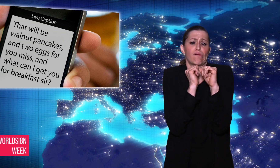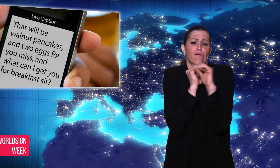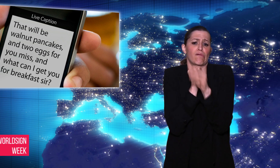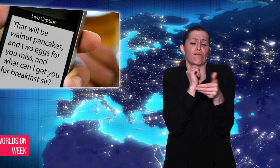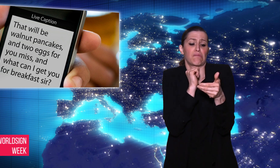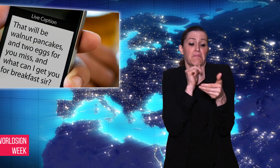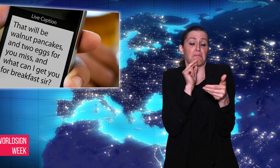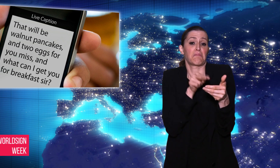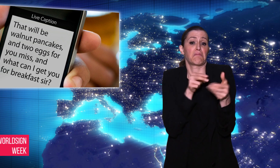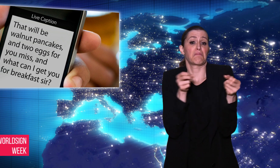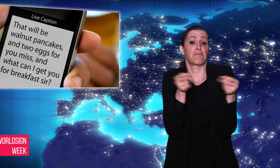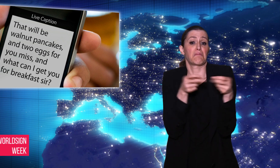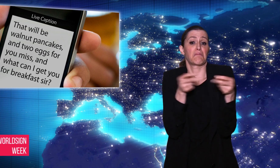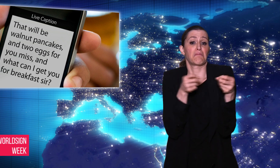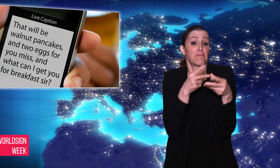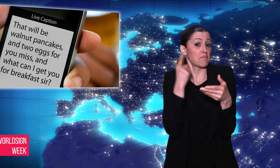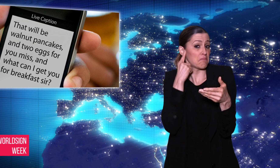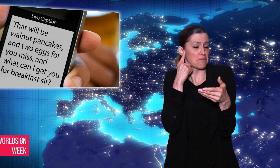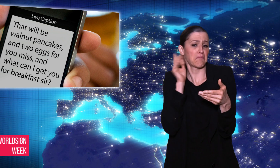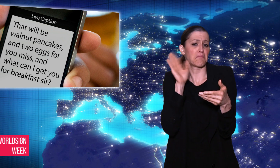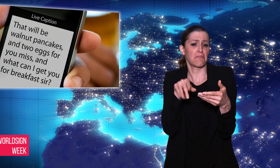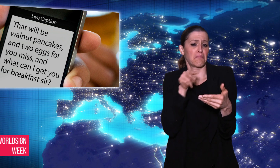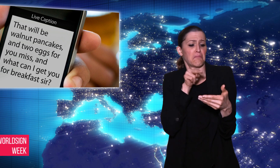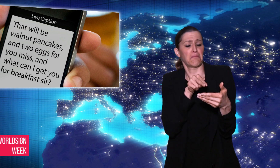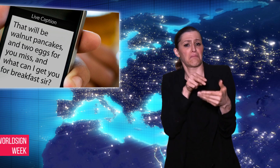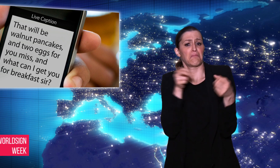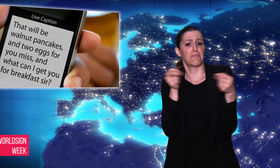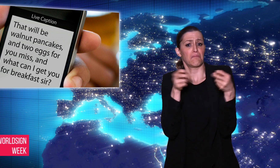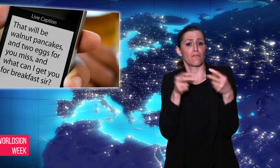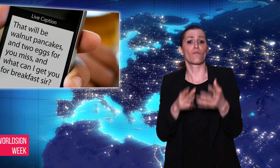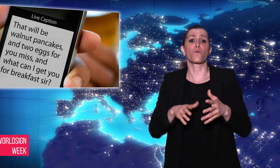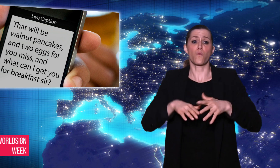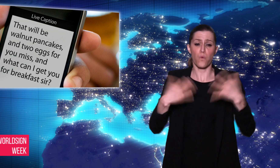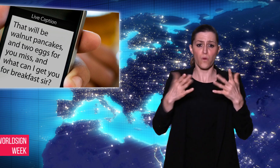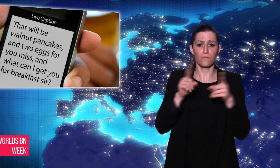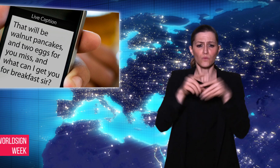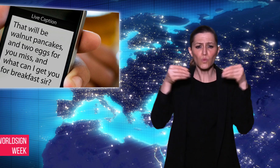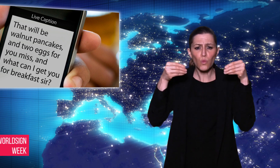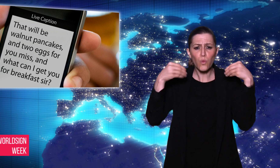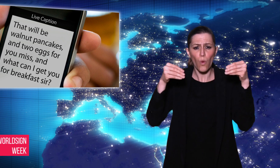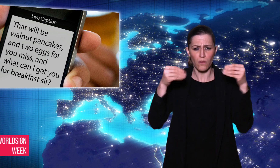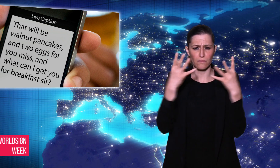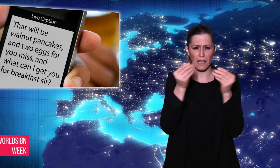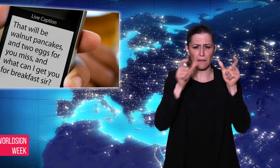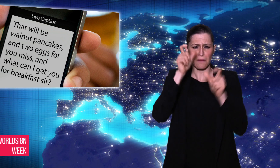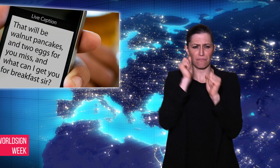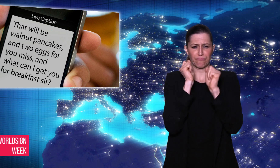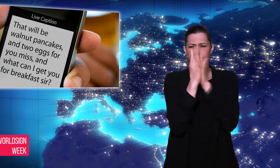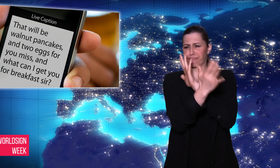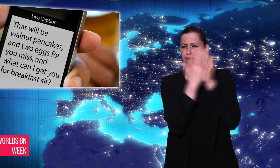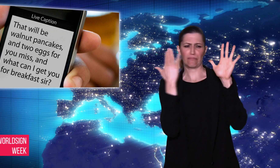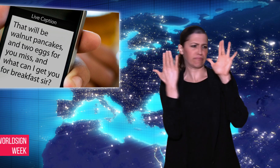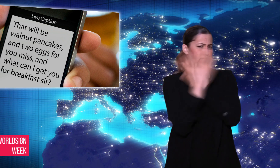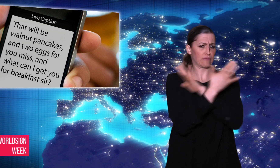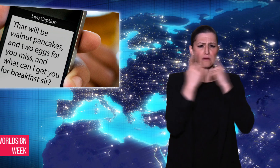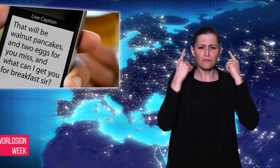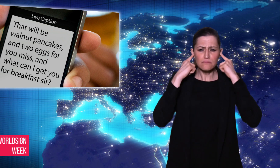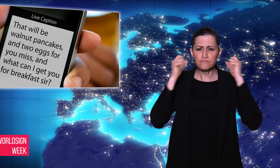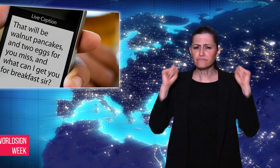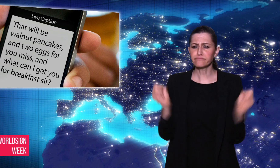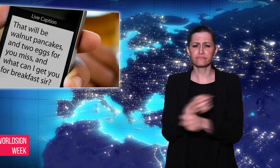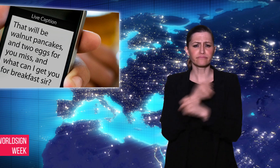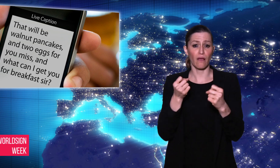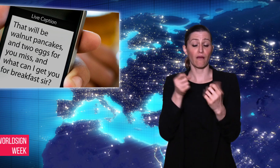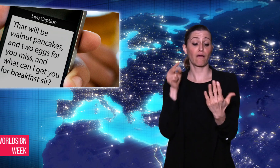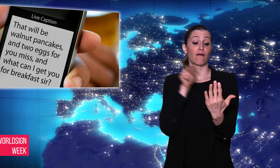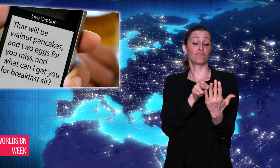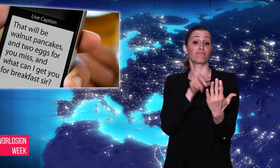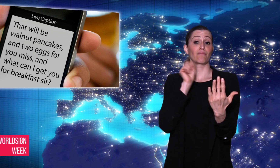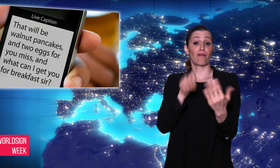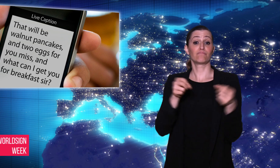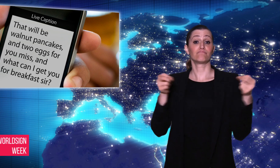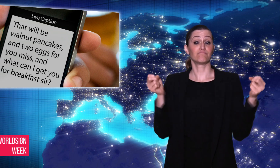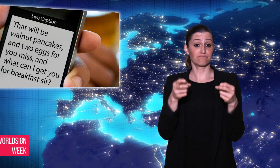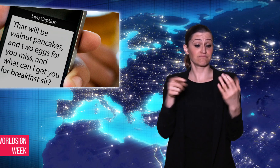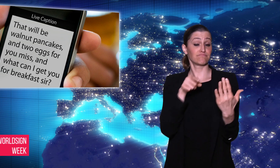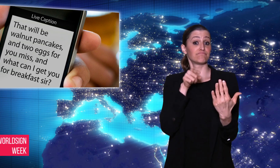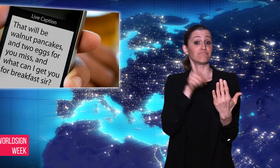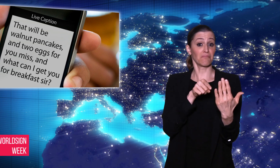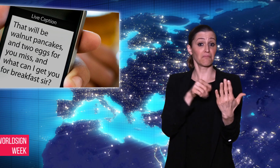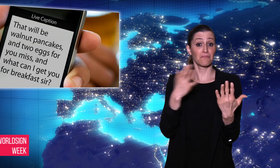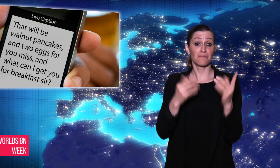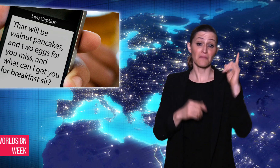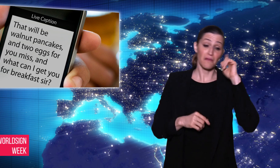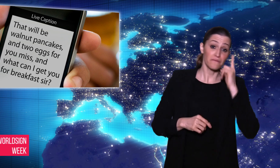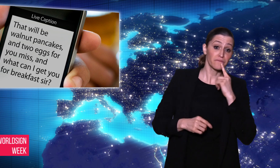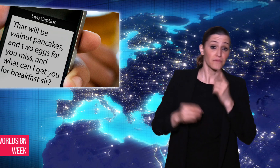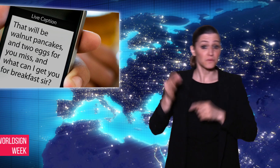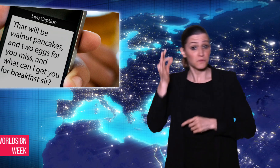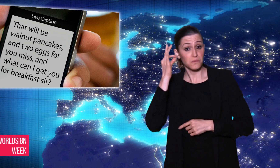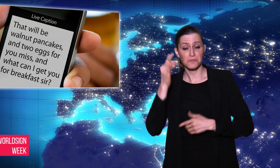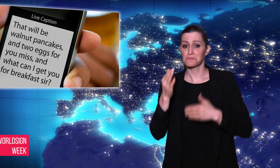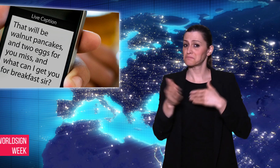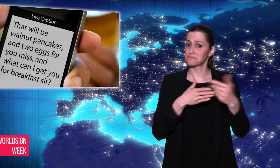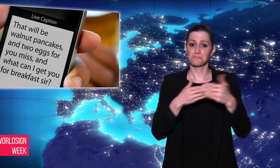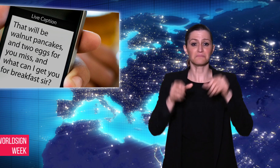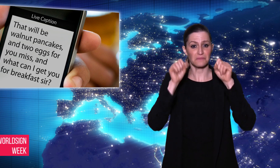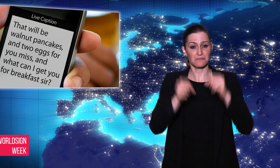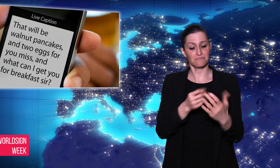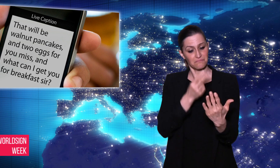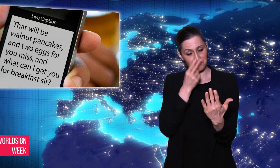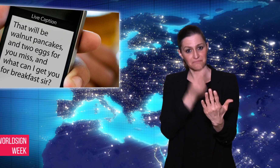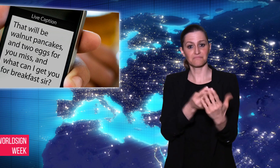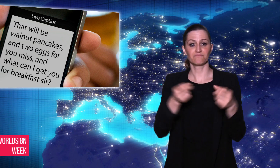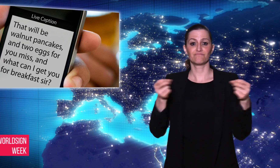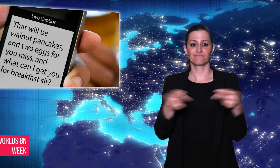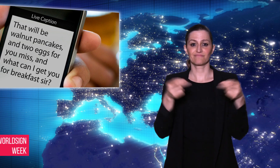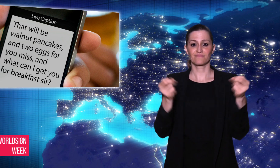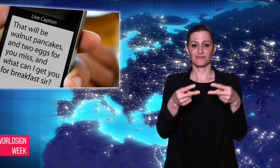videos in crowded spaces like inside a subway or a crowded store.